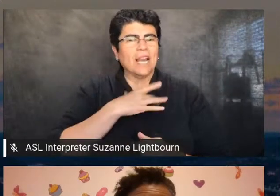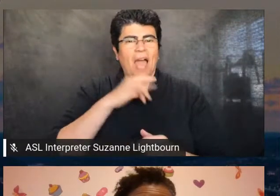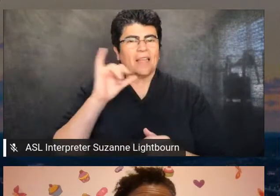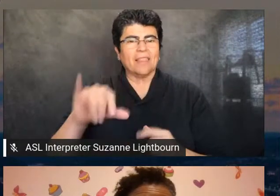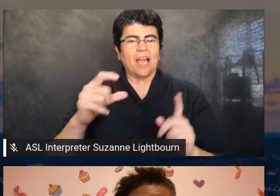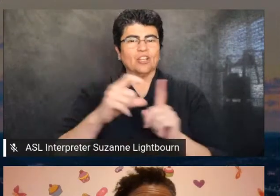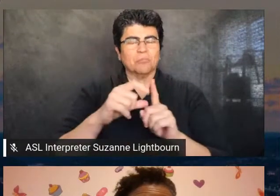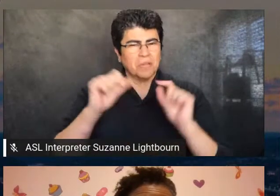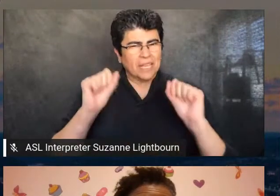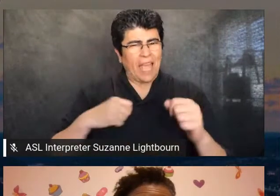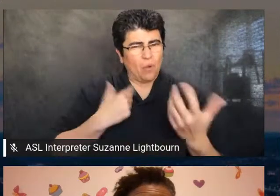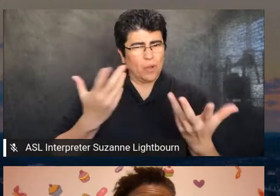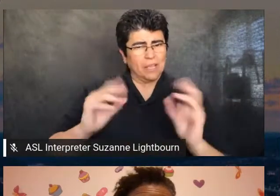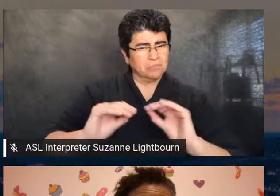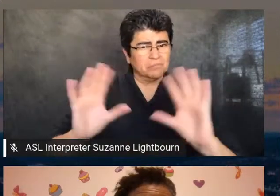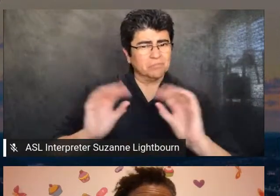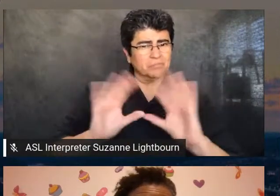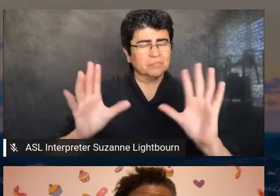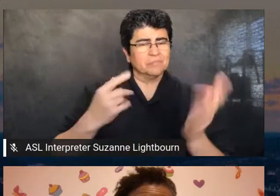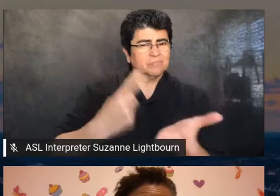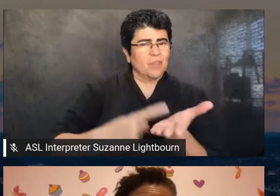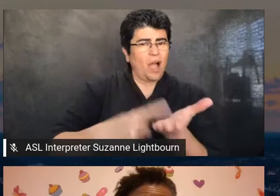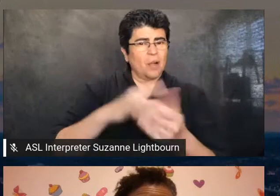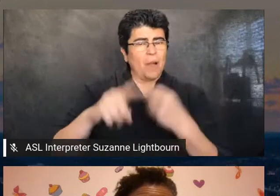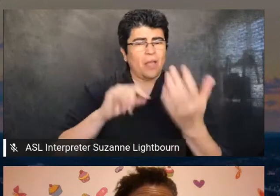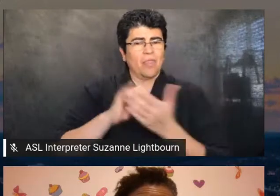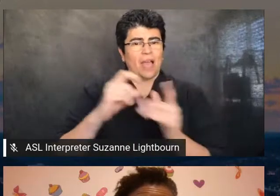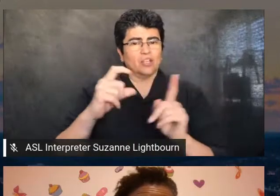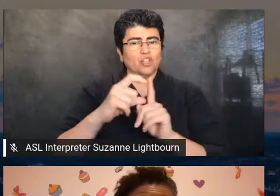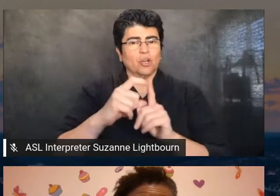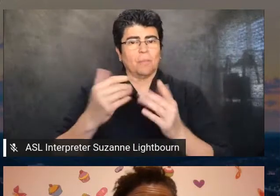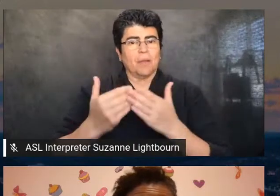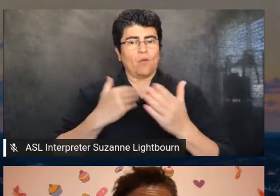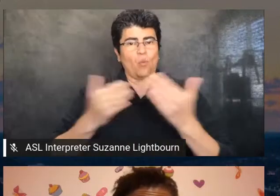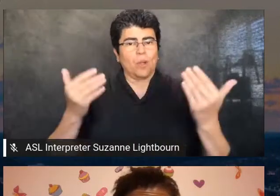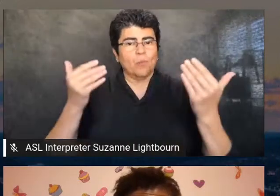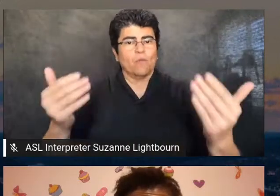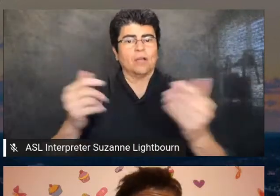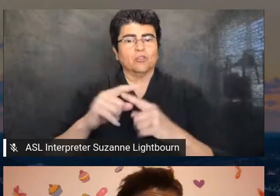So can we just talk a little bit about that term before we move on to some of the other work